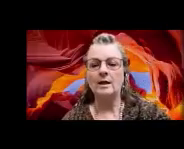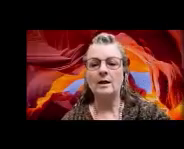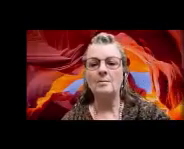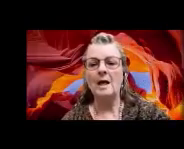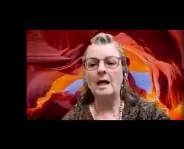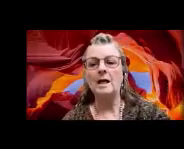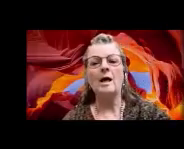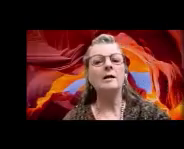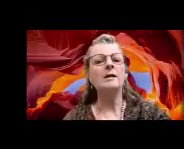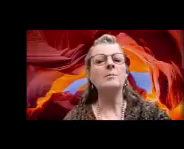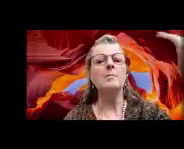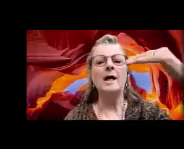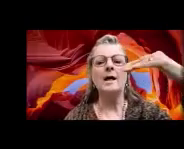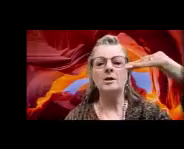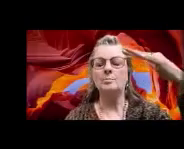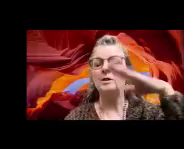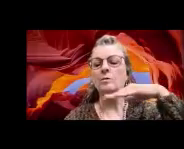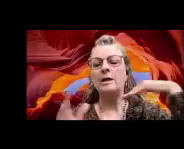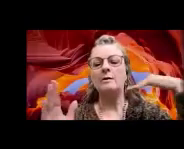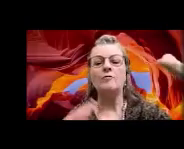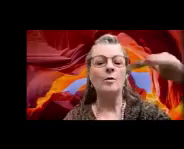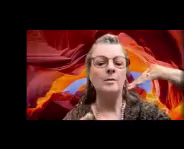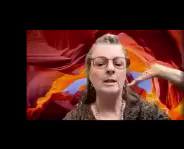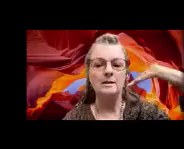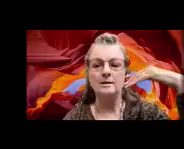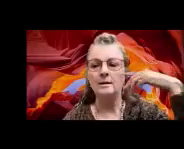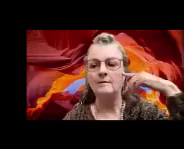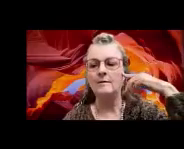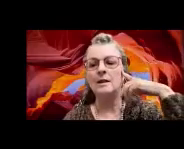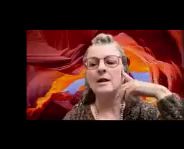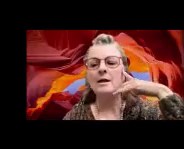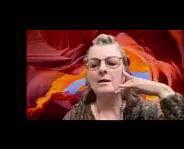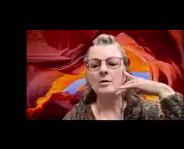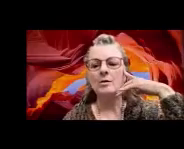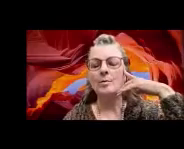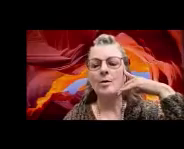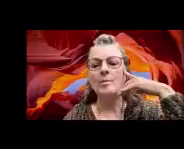data may not match between informants, even so, the pro